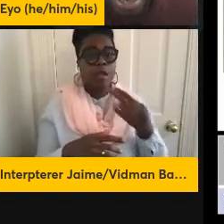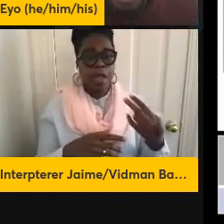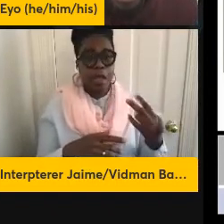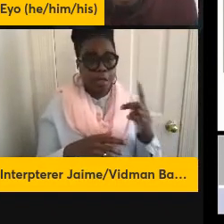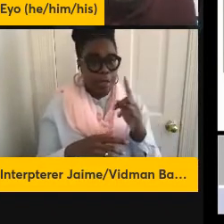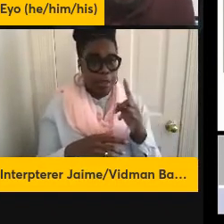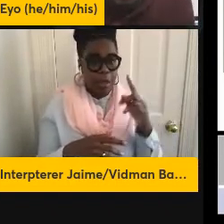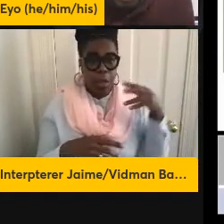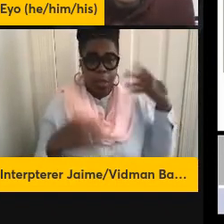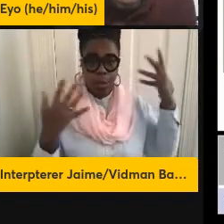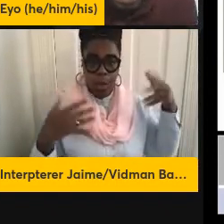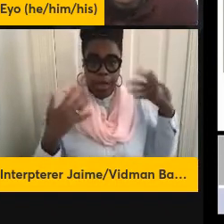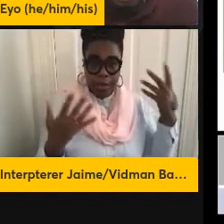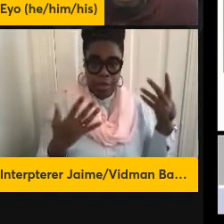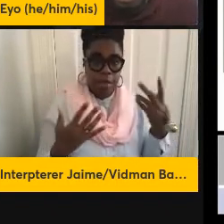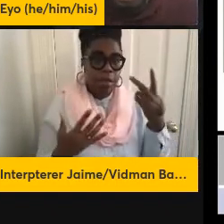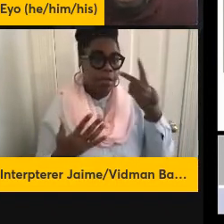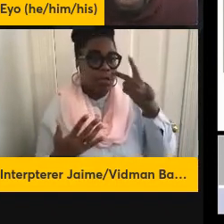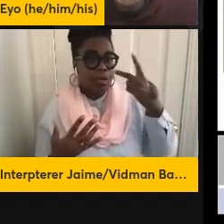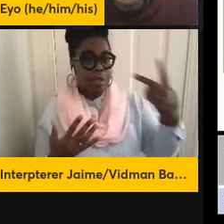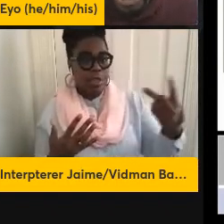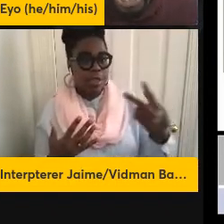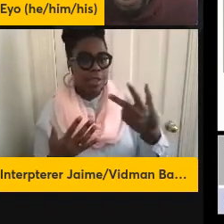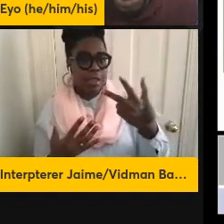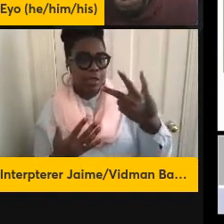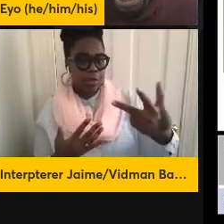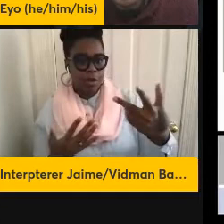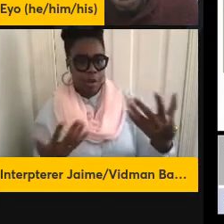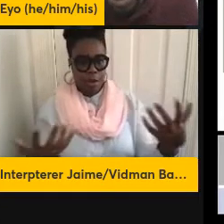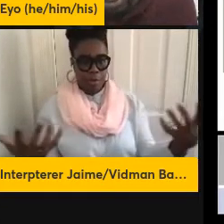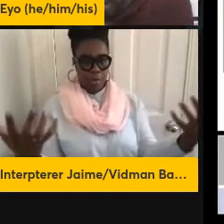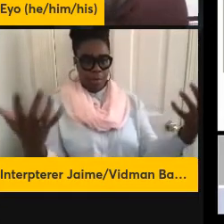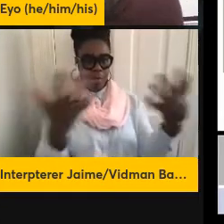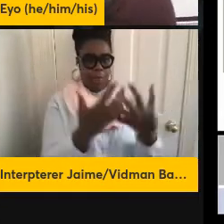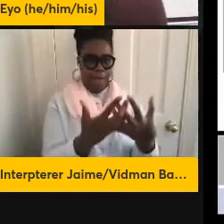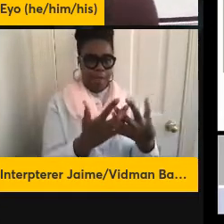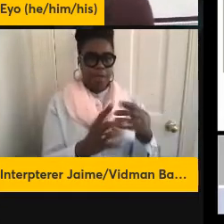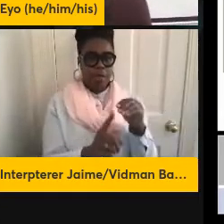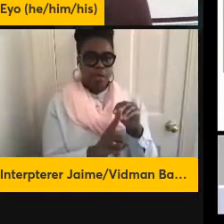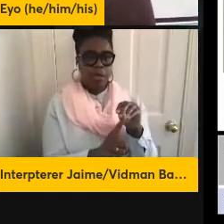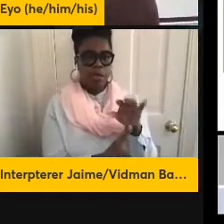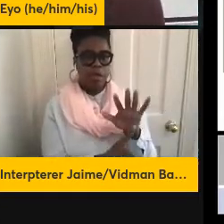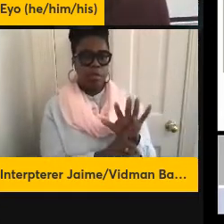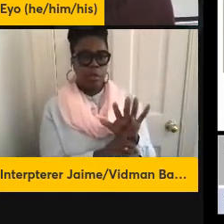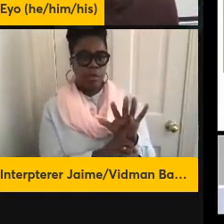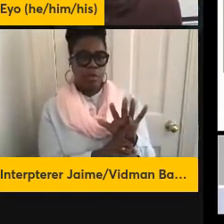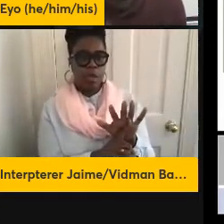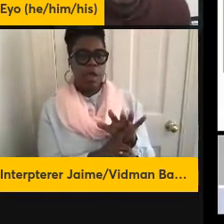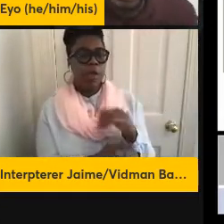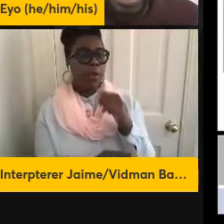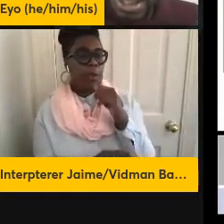types, where you can see this three syllables matching there, and once we expose it to the estrus female, we can actually see